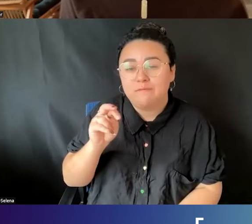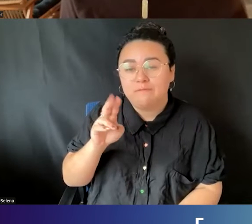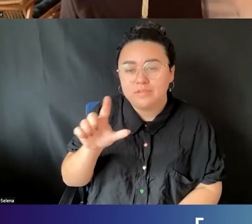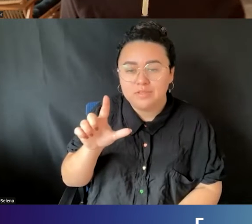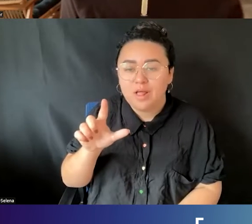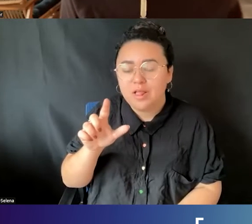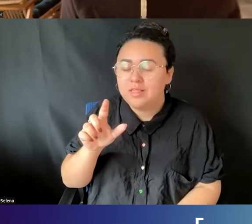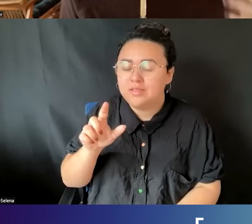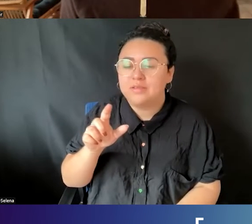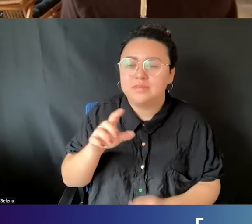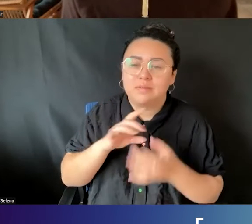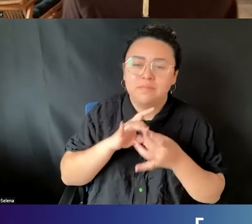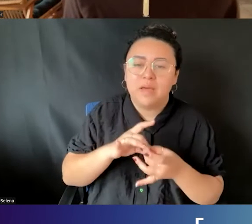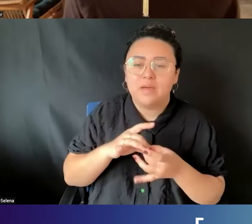and grief and family and connection and,